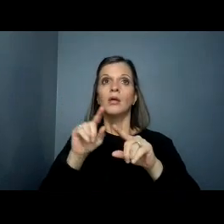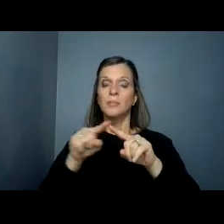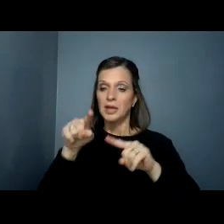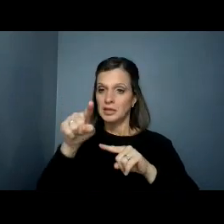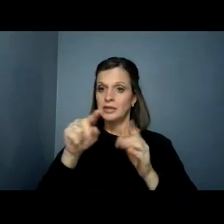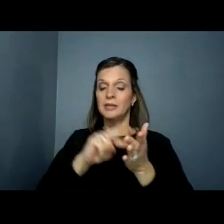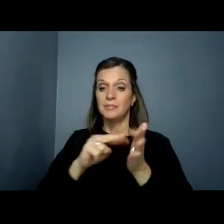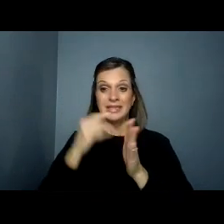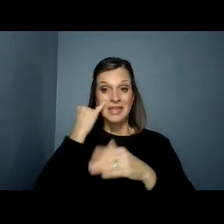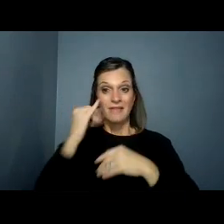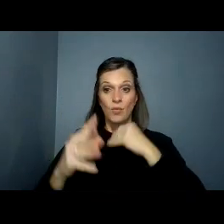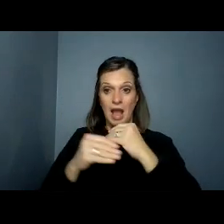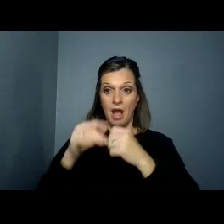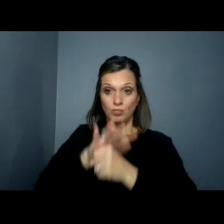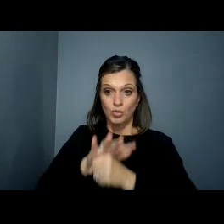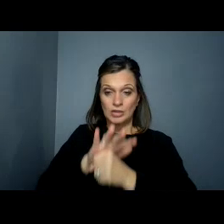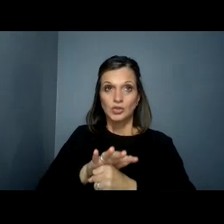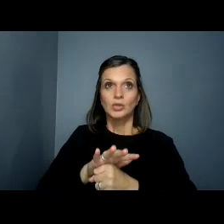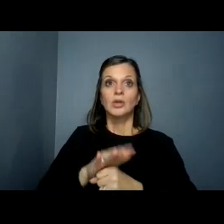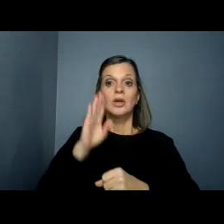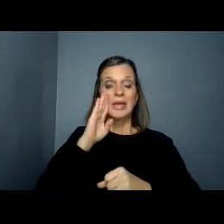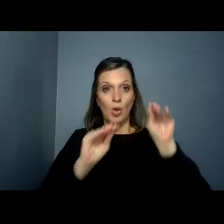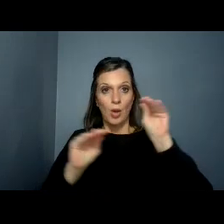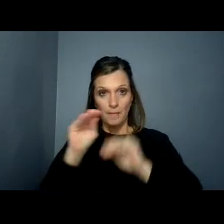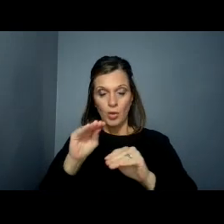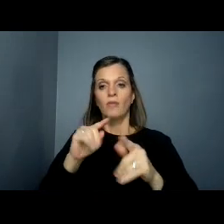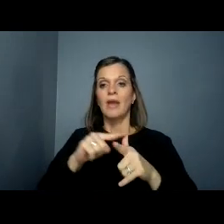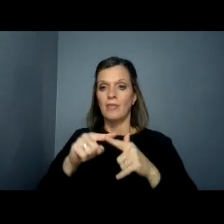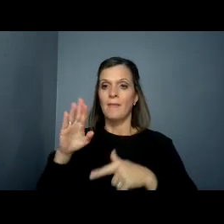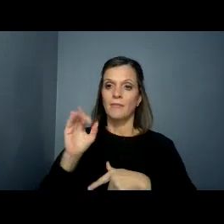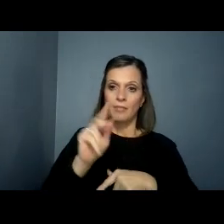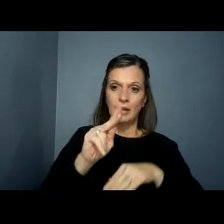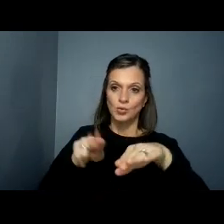It moves and it comes back to normal. This will happen if you have normal